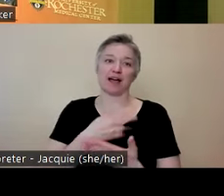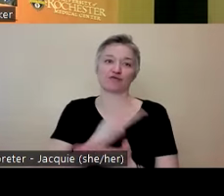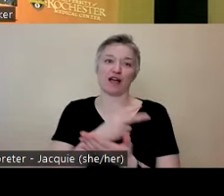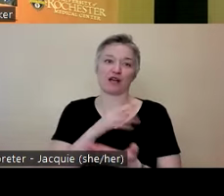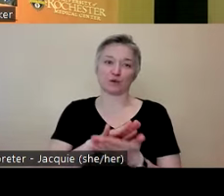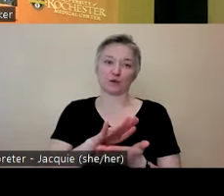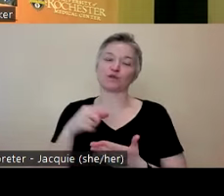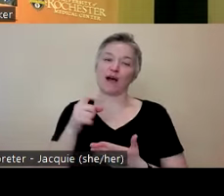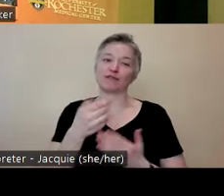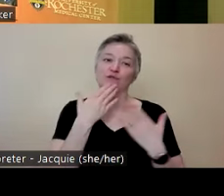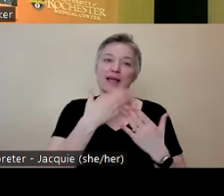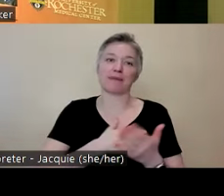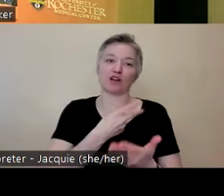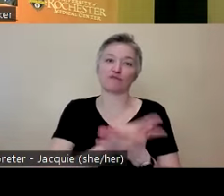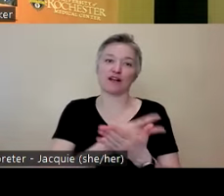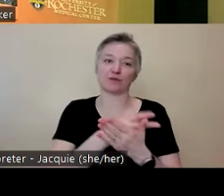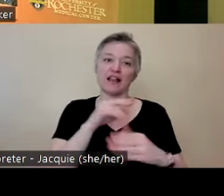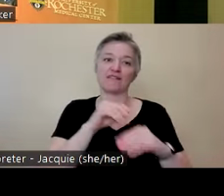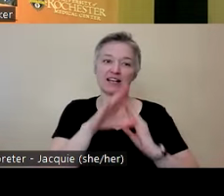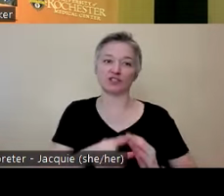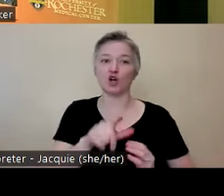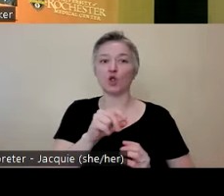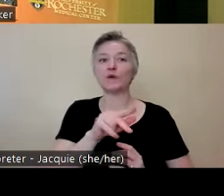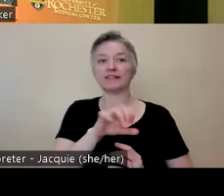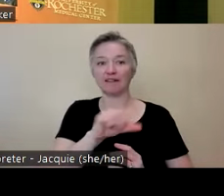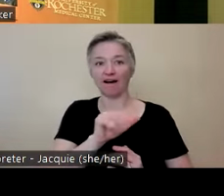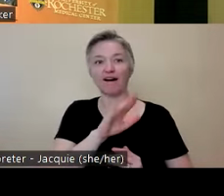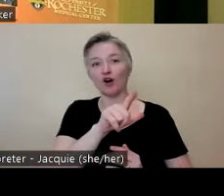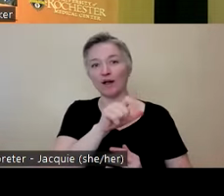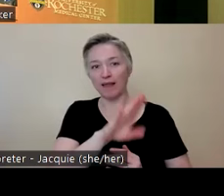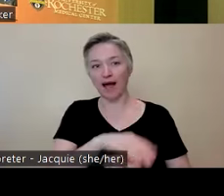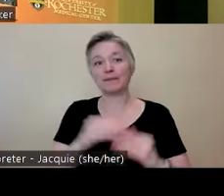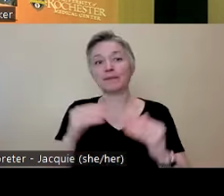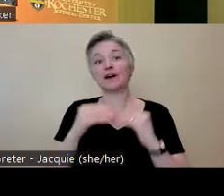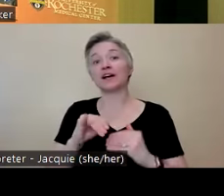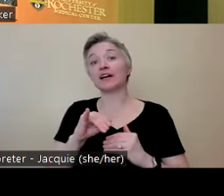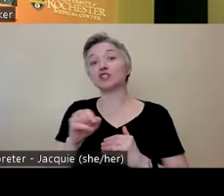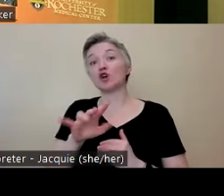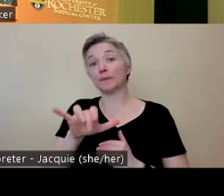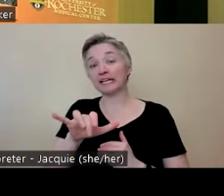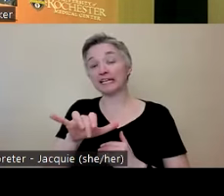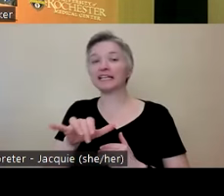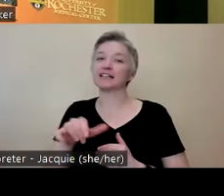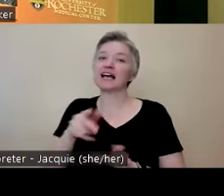graduate adviser Louisa and her entire lab Jeremy Jameson is a psychologist over on River Campus